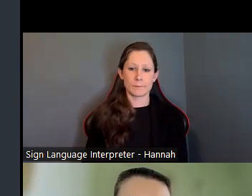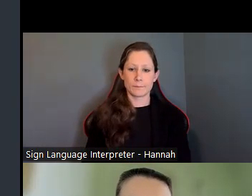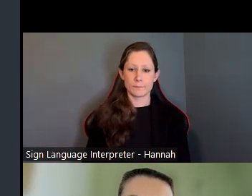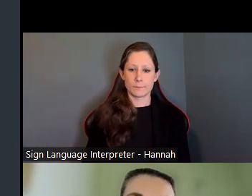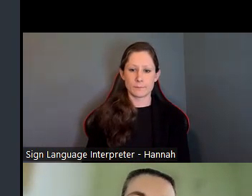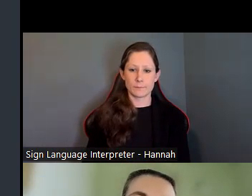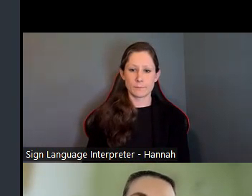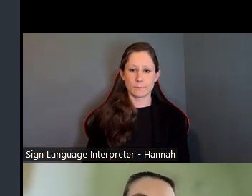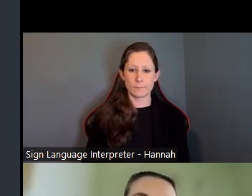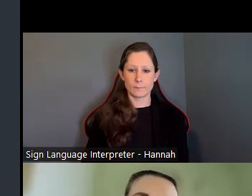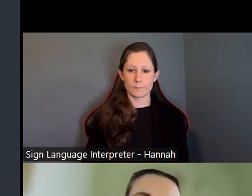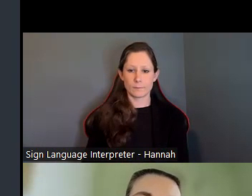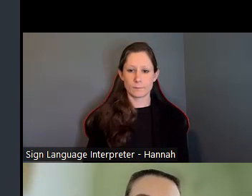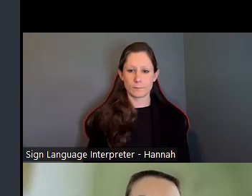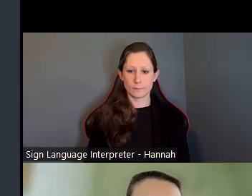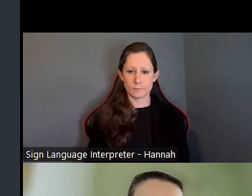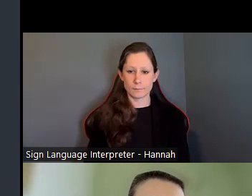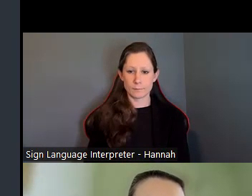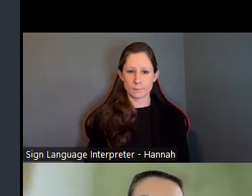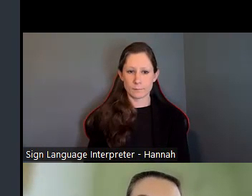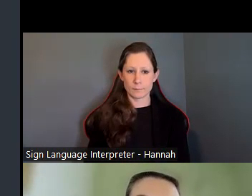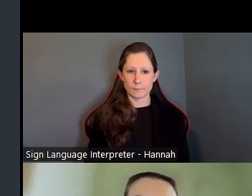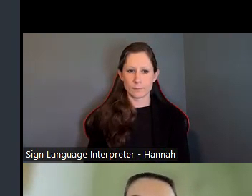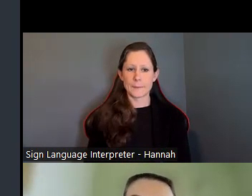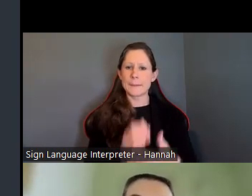All right, some of the components of